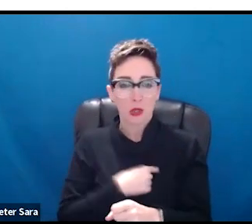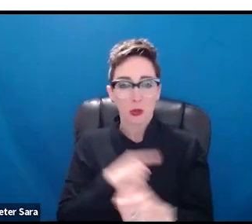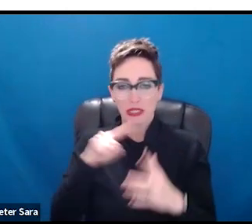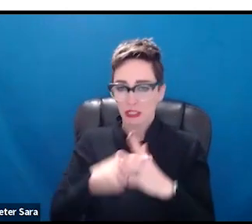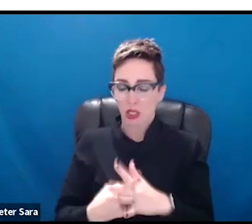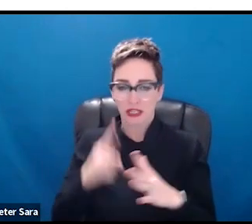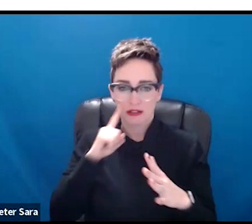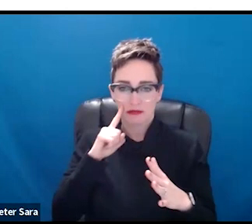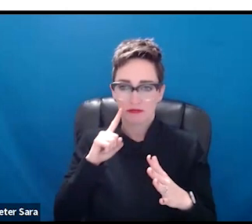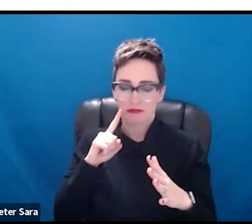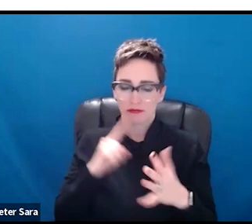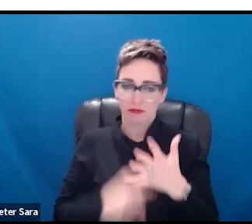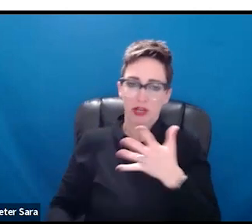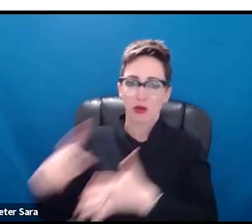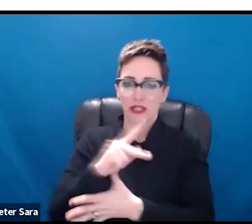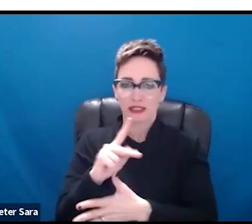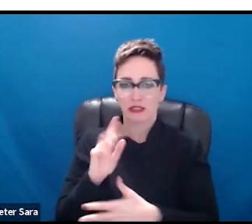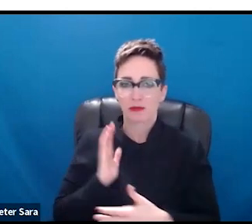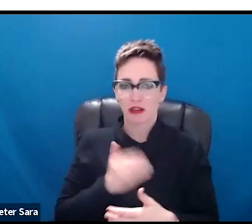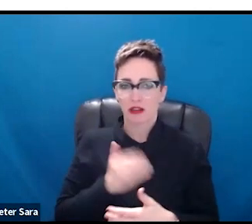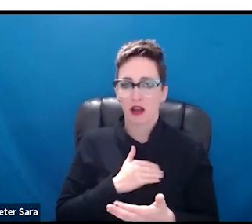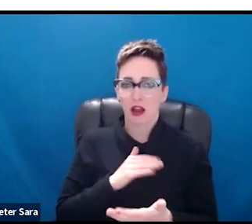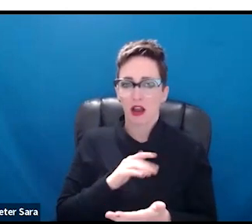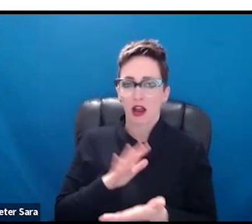Beyond Beds papers in 2017.